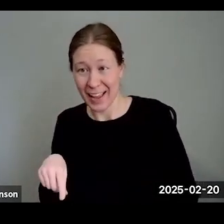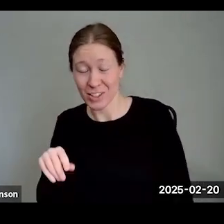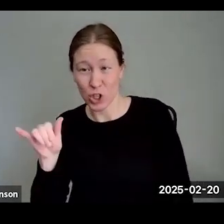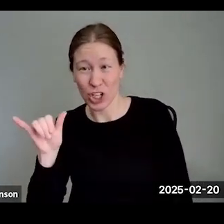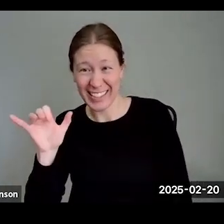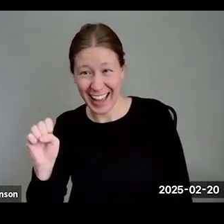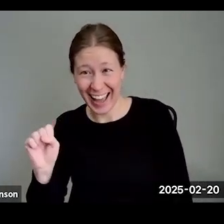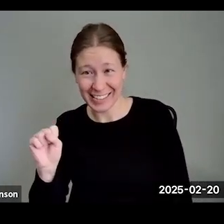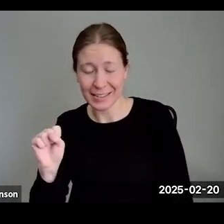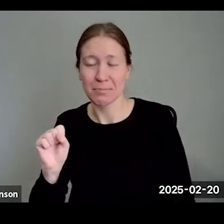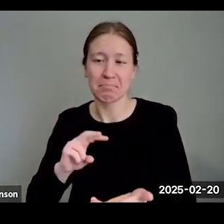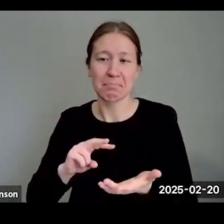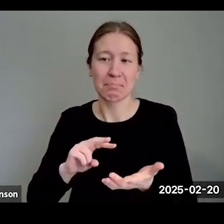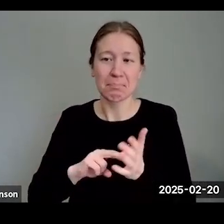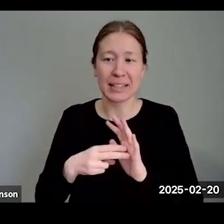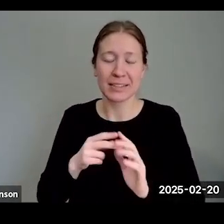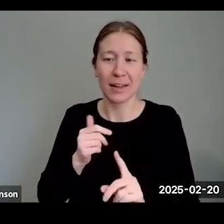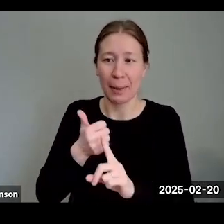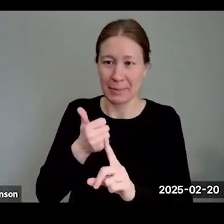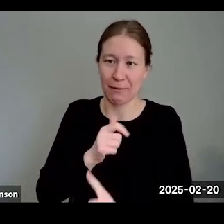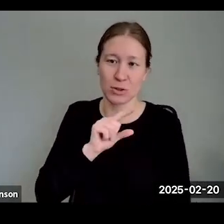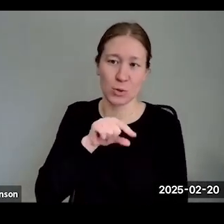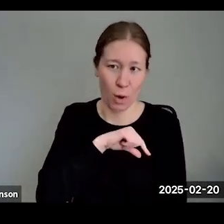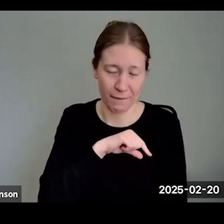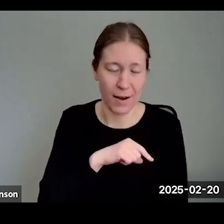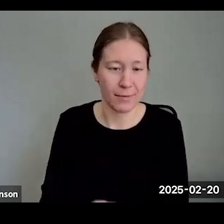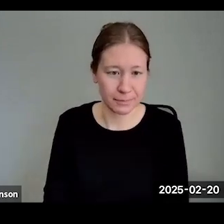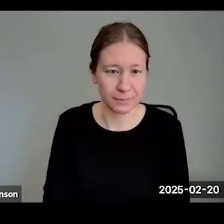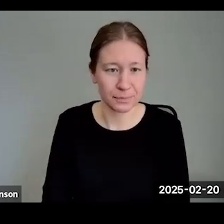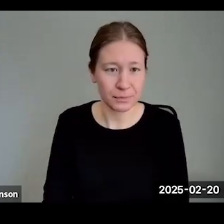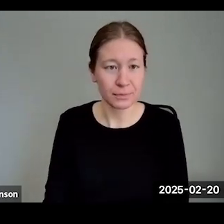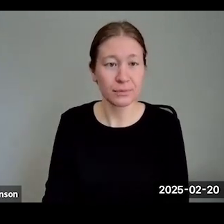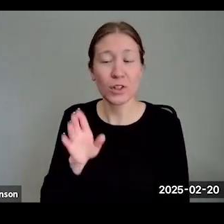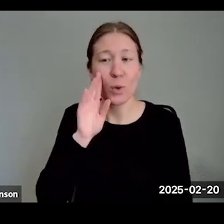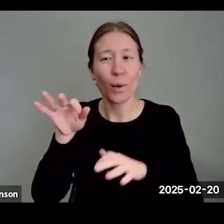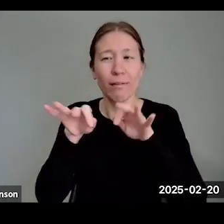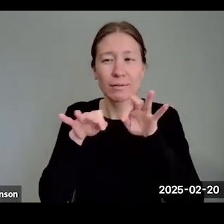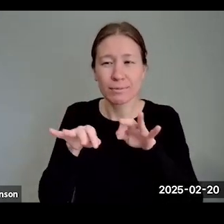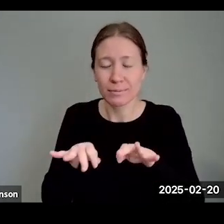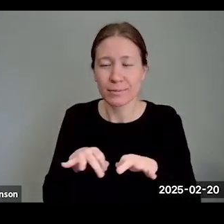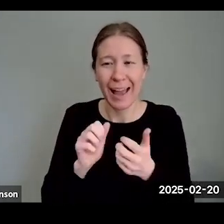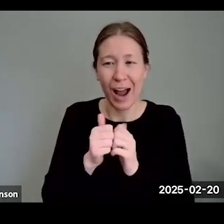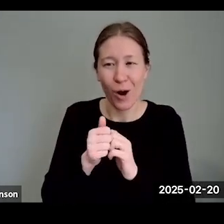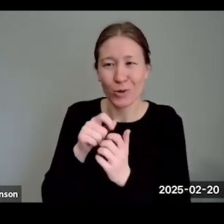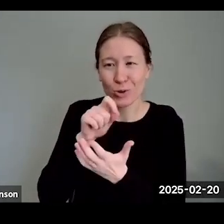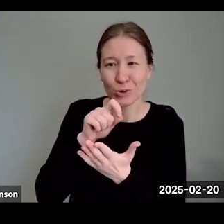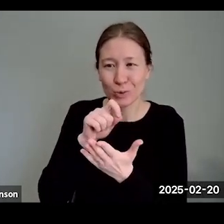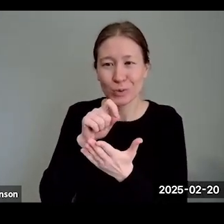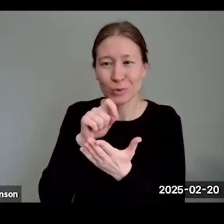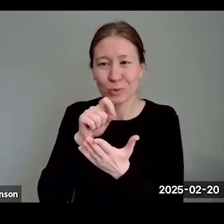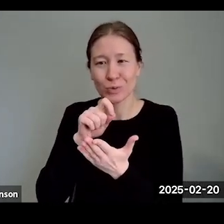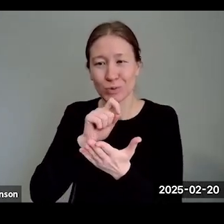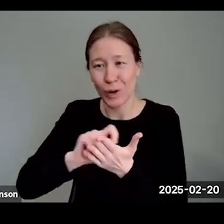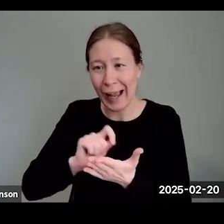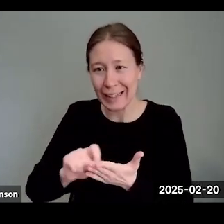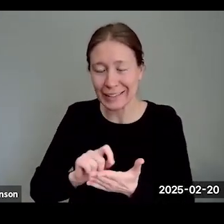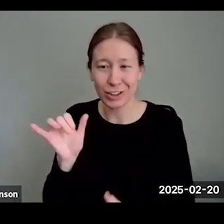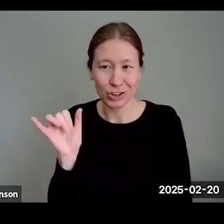So now let's talk about how to write a job description. So this is pretty straightforward, as most of us have seen job descriptions in the past